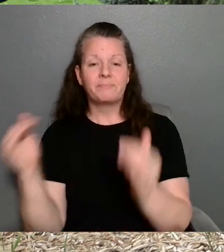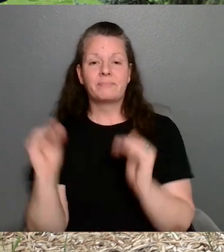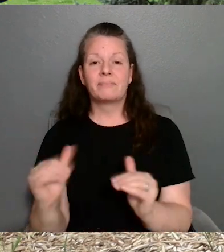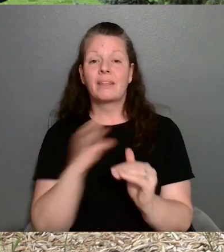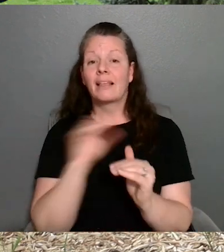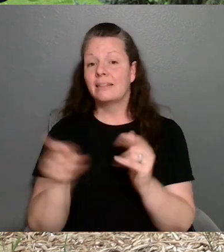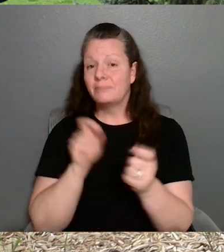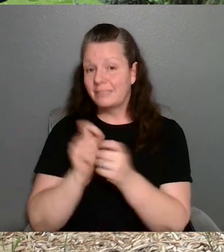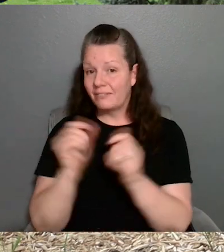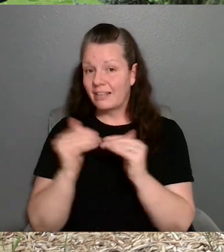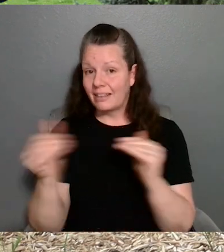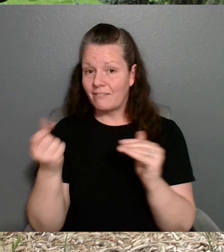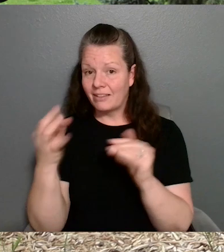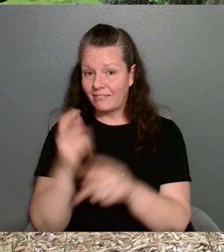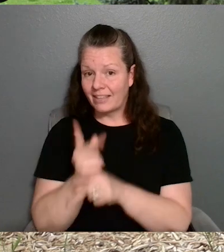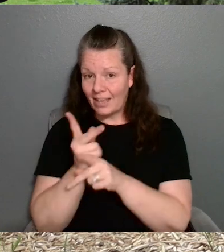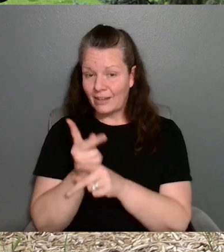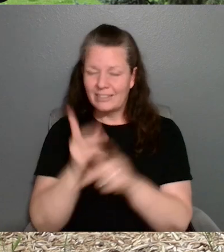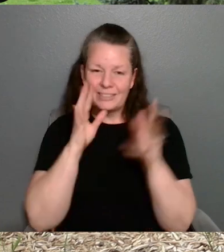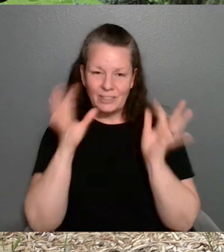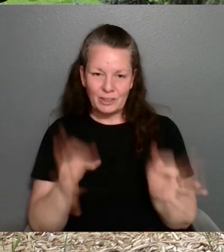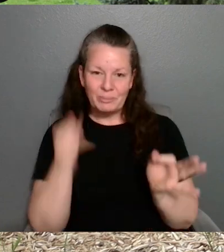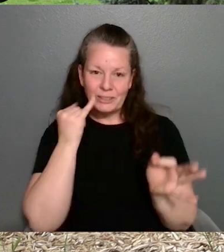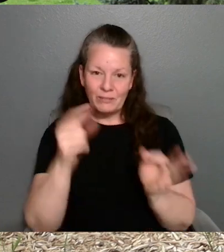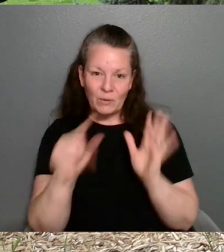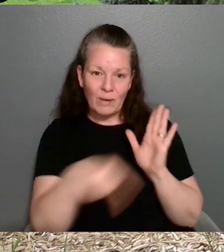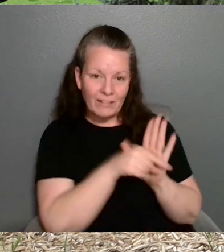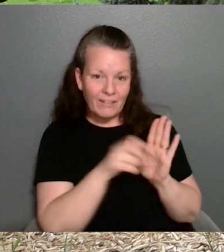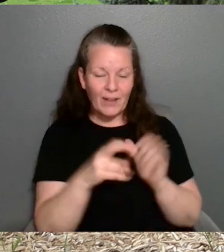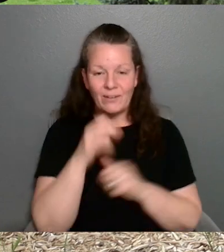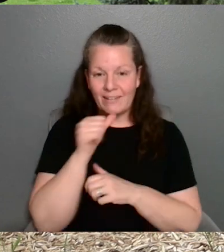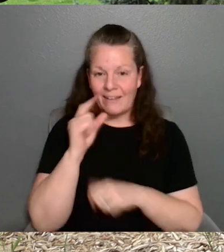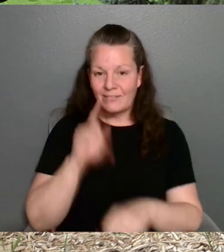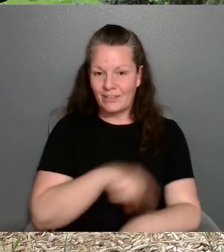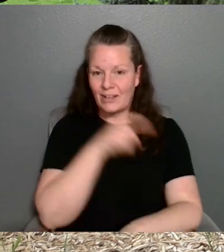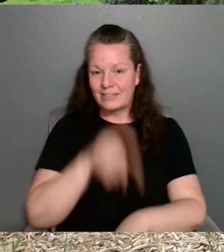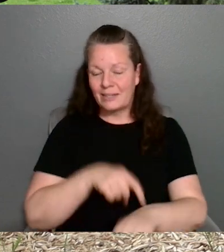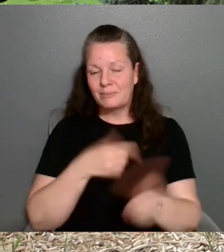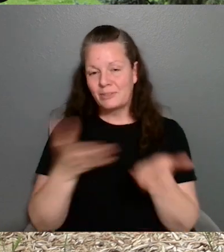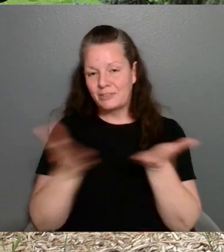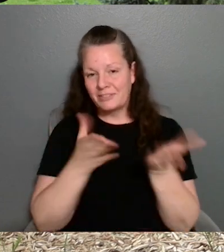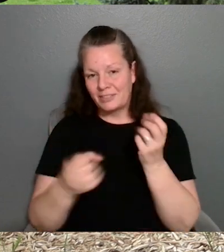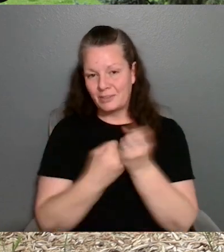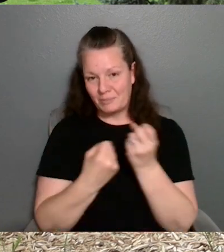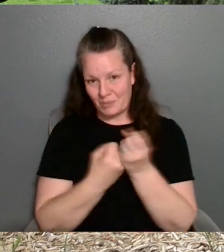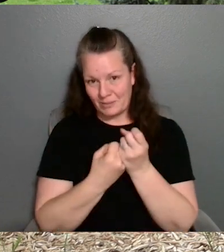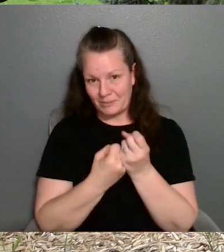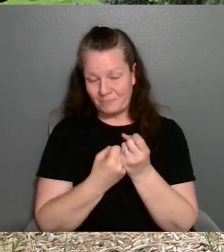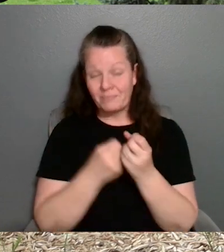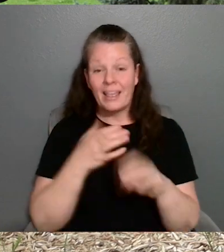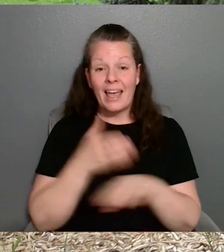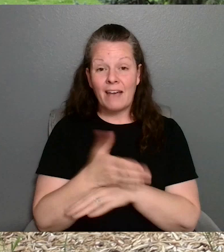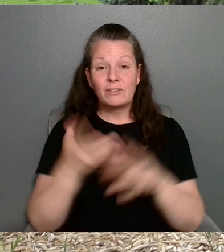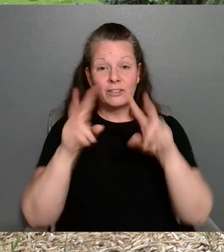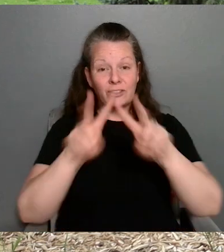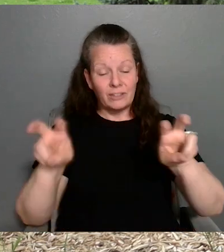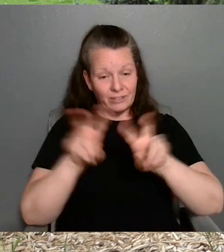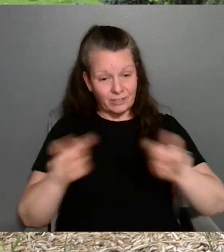and the specific level of care determines whether you're eligible or not for Long Term Services and Supports. After your assessment,